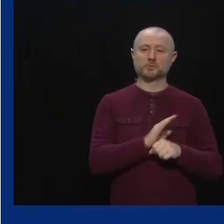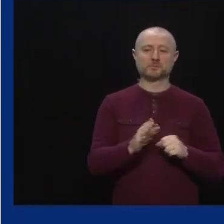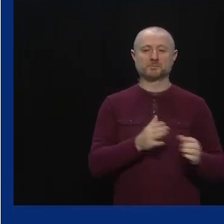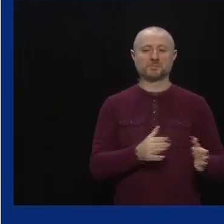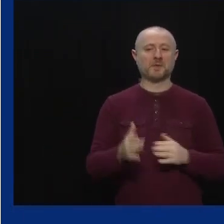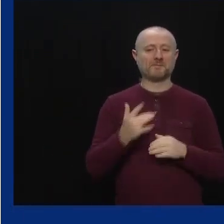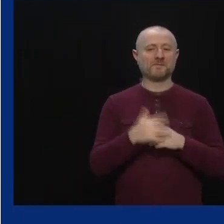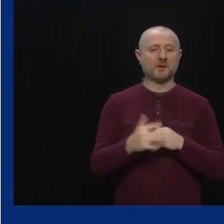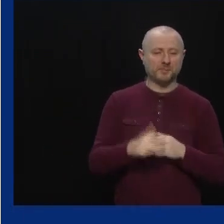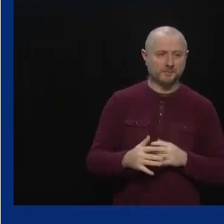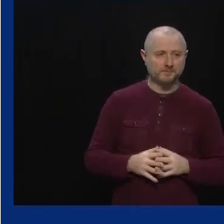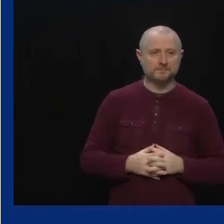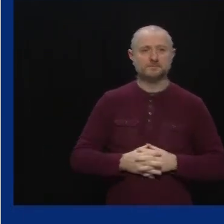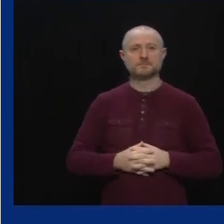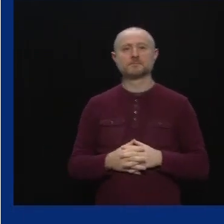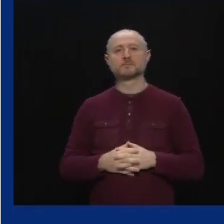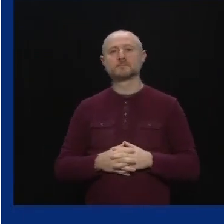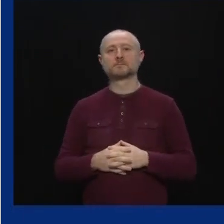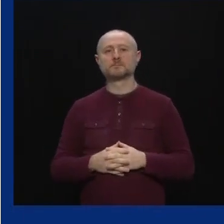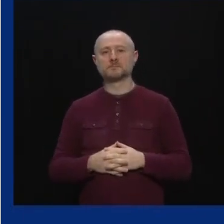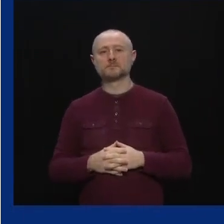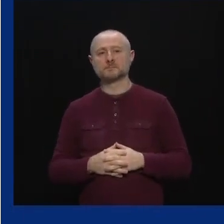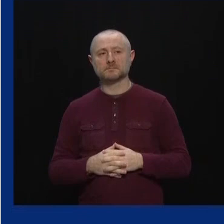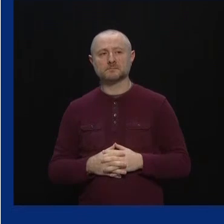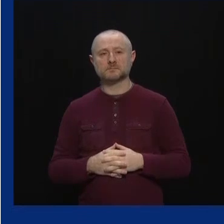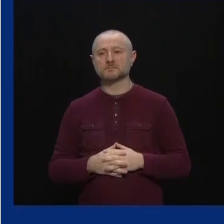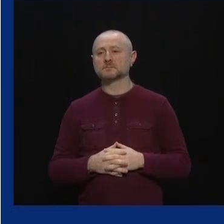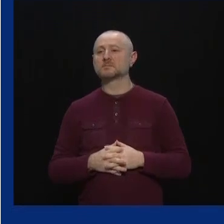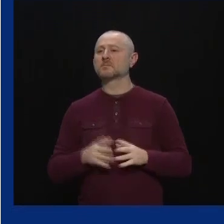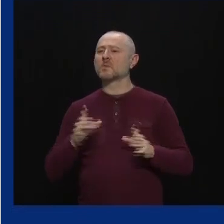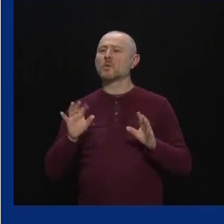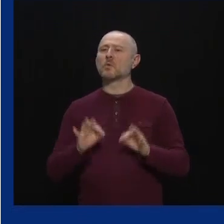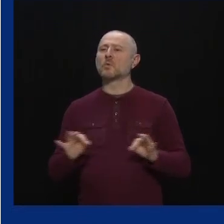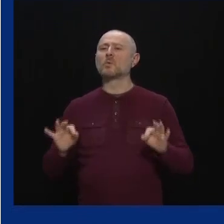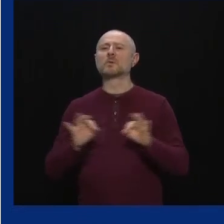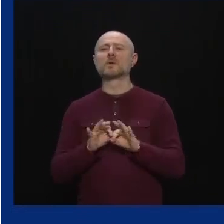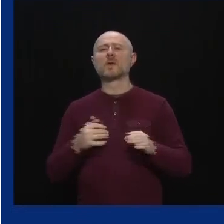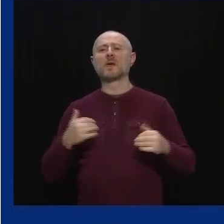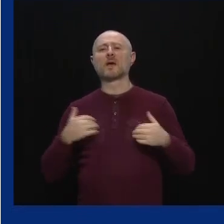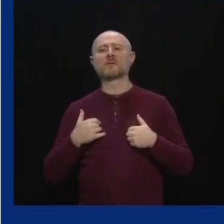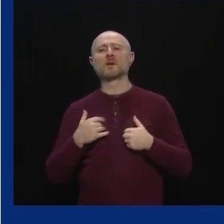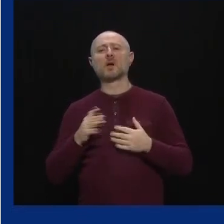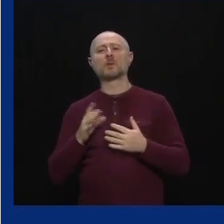EVERY SINGLE COUNTY IN THIS STATE HAS BOTH PUBLIC AND COMMERCIAL PLANS AVAILABLE